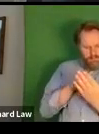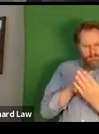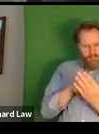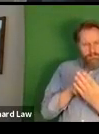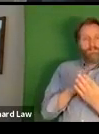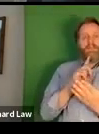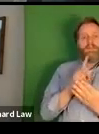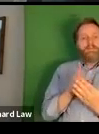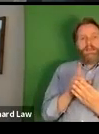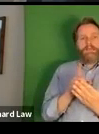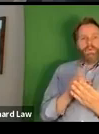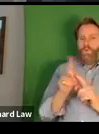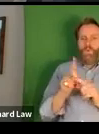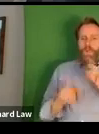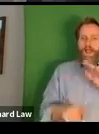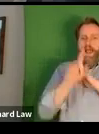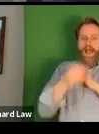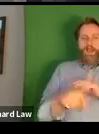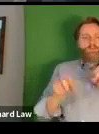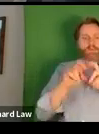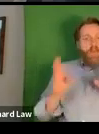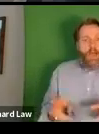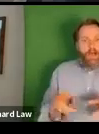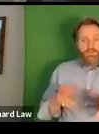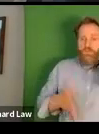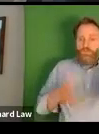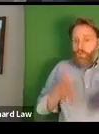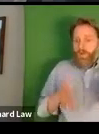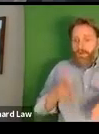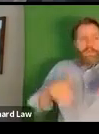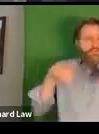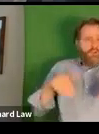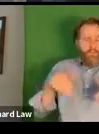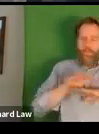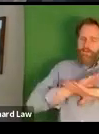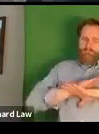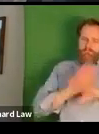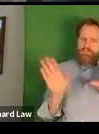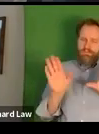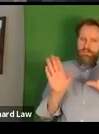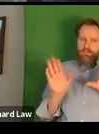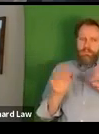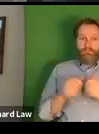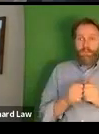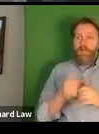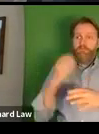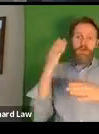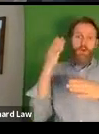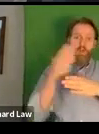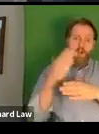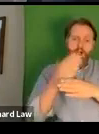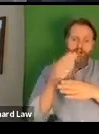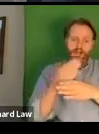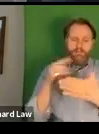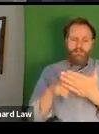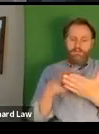to leave the house for exercise or to go shopping in my last email from work they have stated that a return to work is imminent